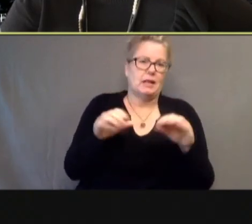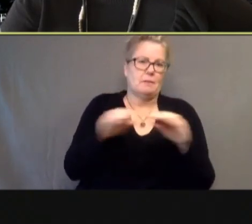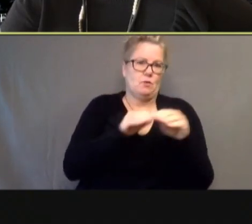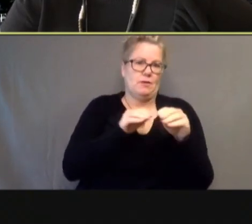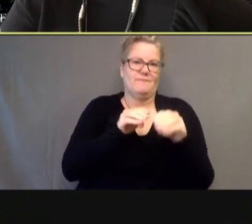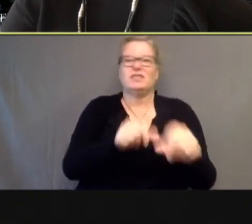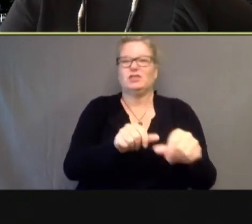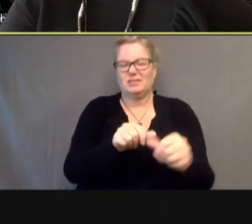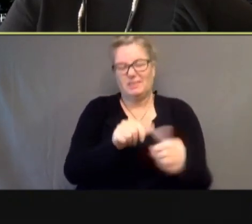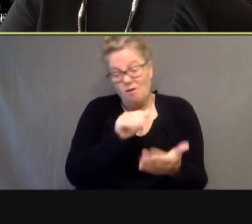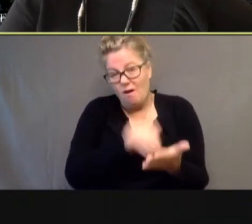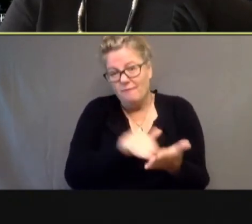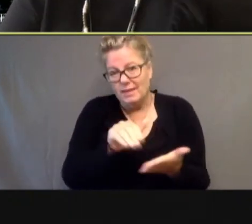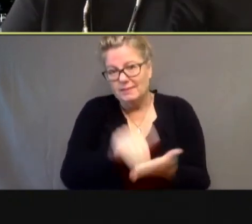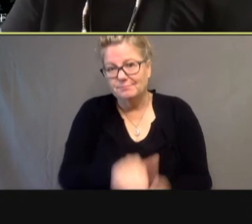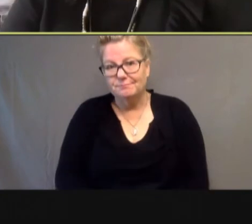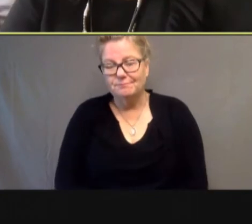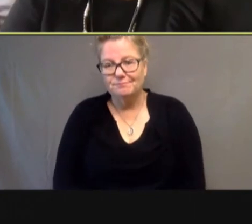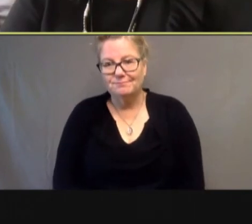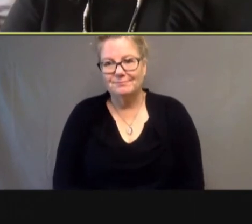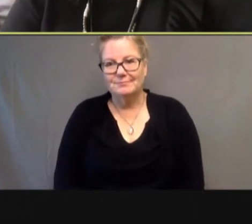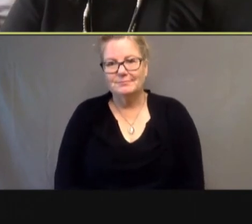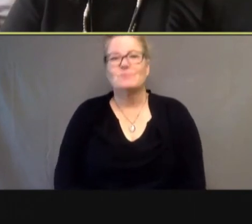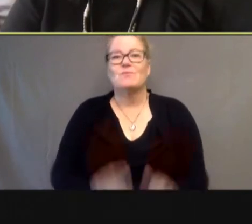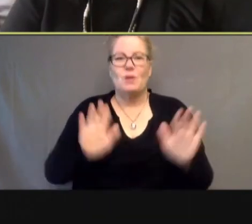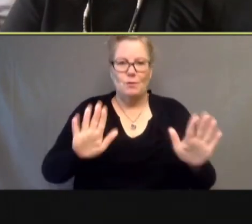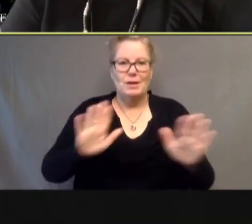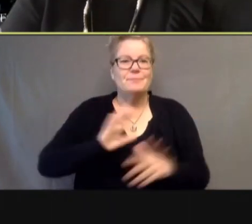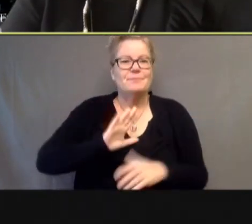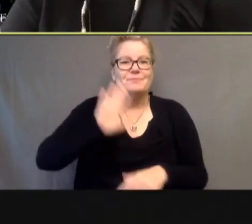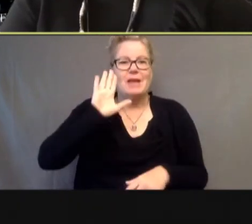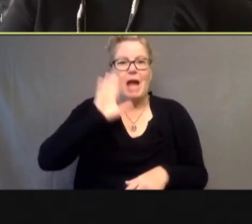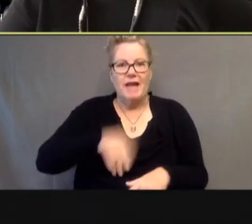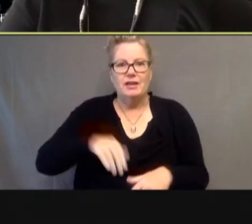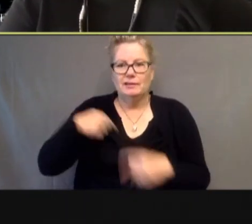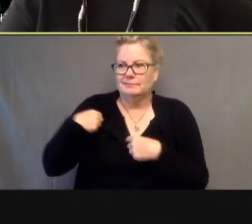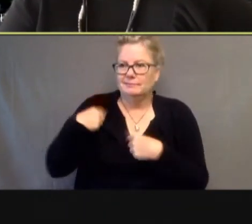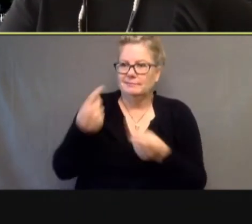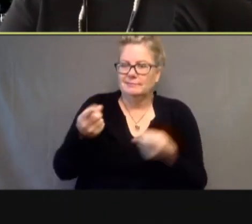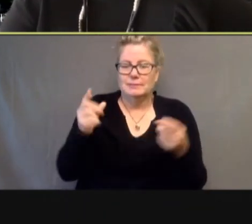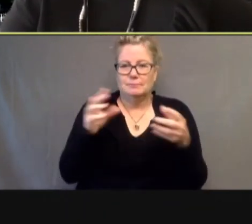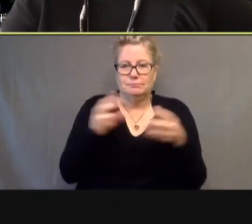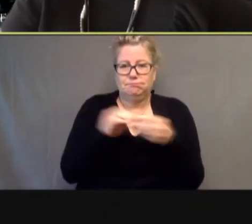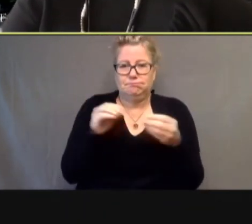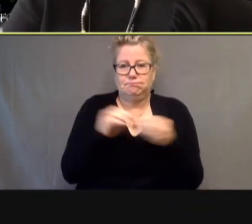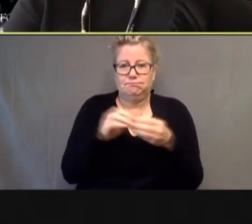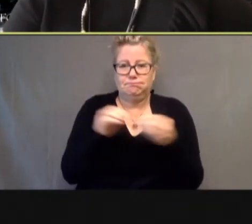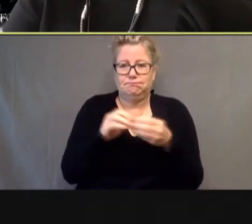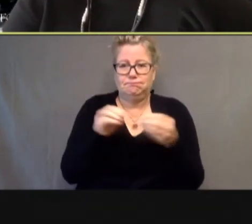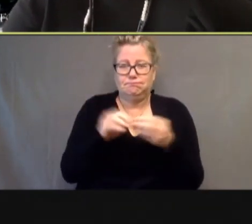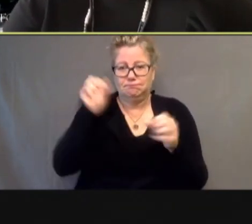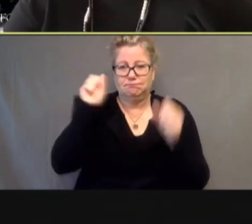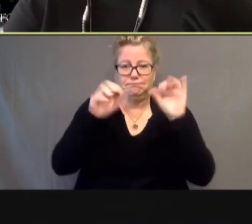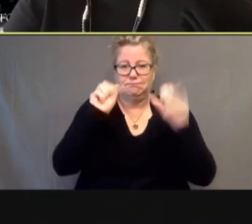oftentimes. So I know that I've said a lot and I've gone a little bit over time for our